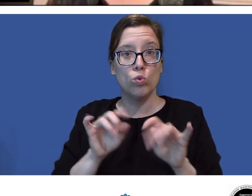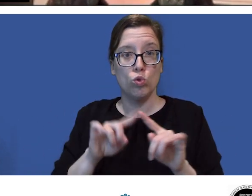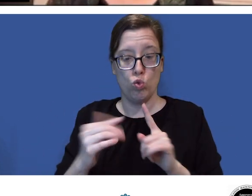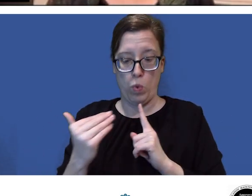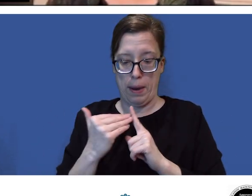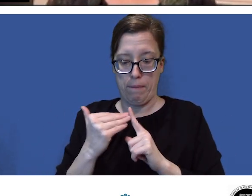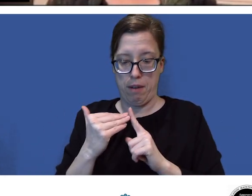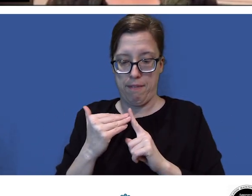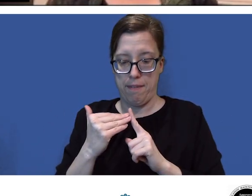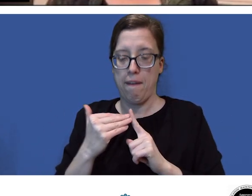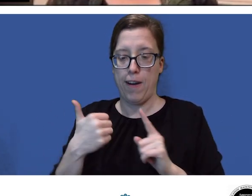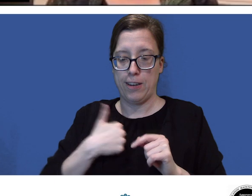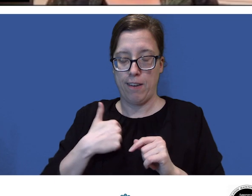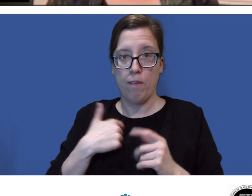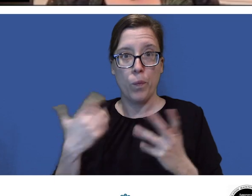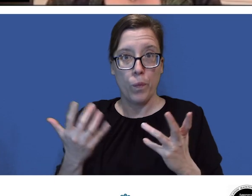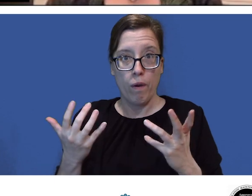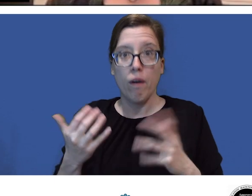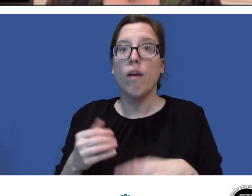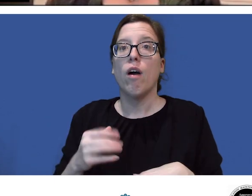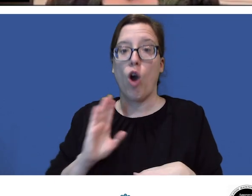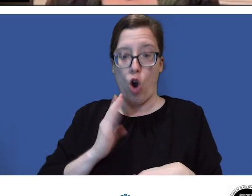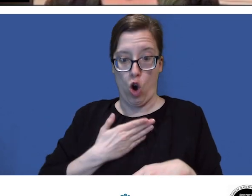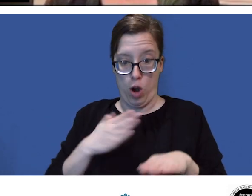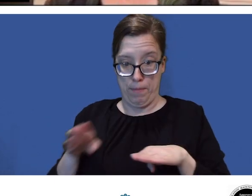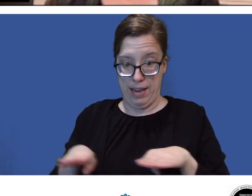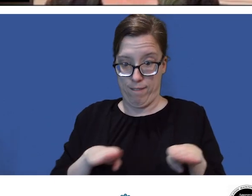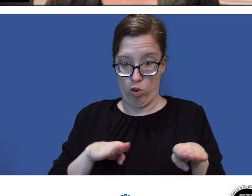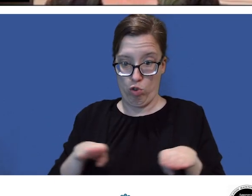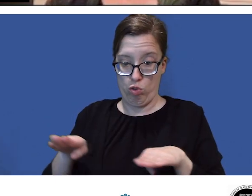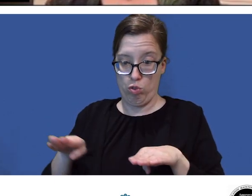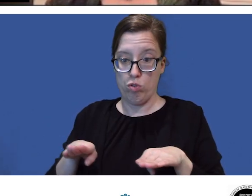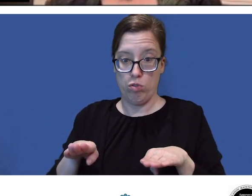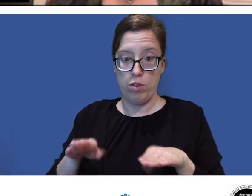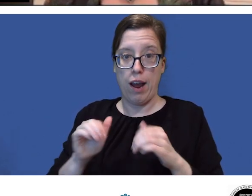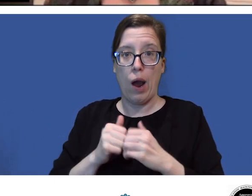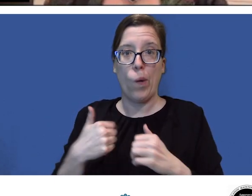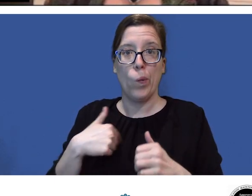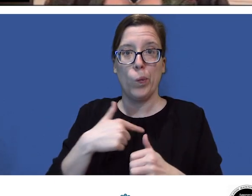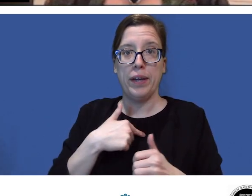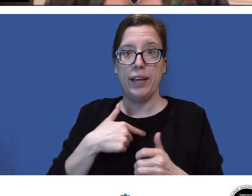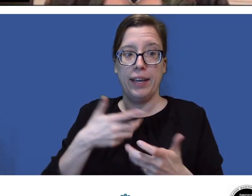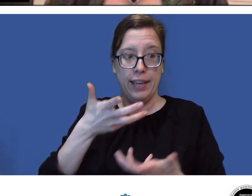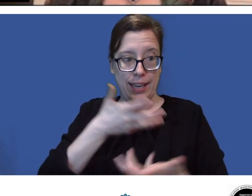I think it's also important to remind ourselves that our behaviors,